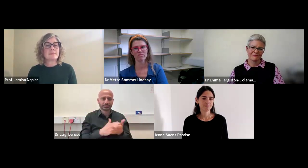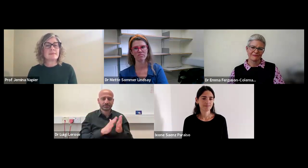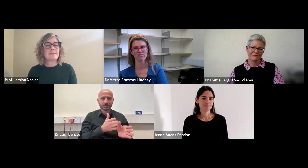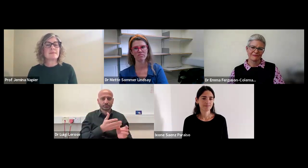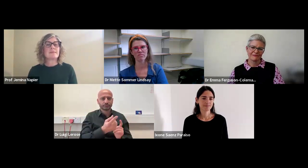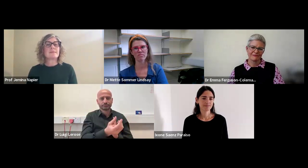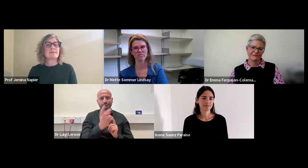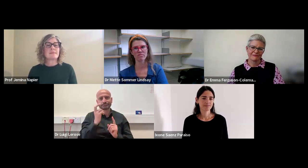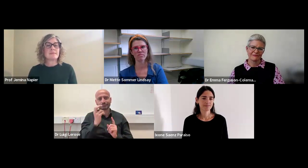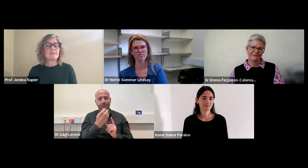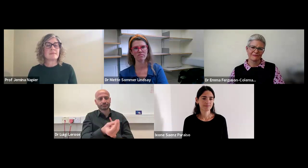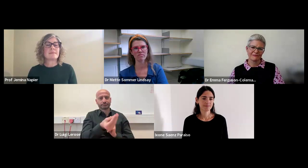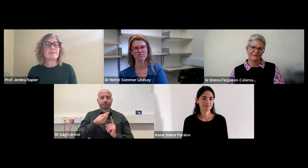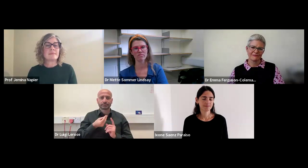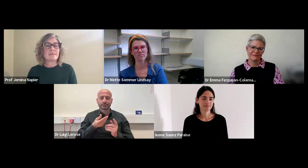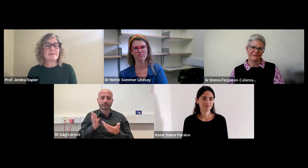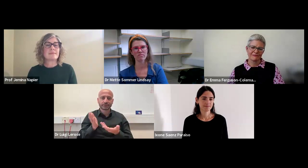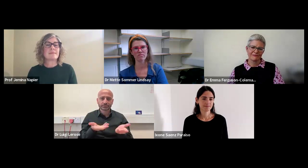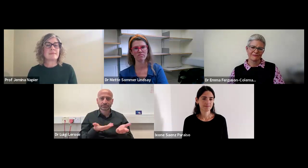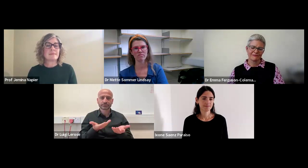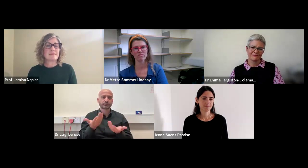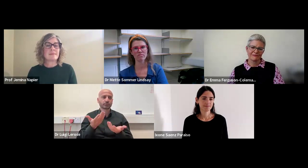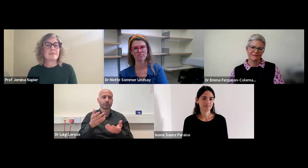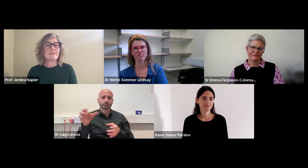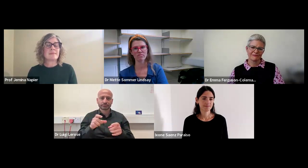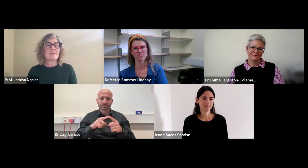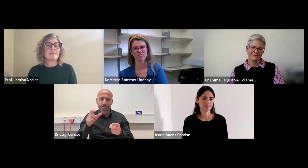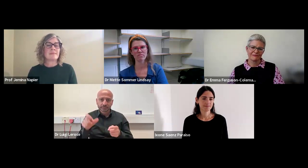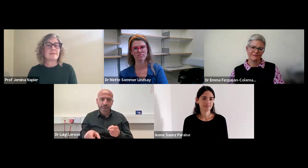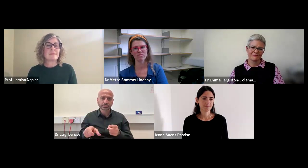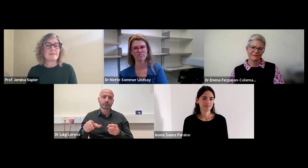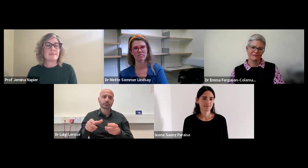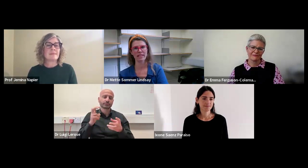people and to include deaf and disabled people properly. So we're given piecemeal services,